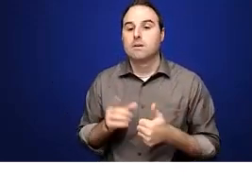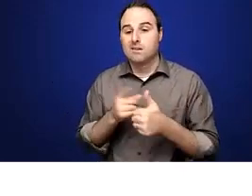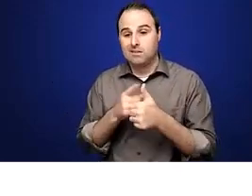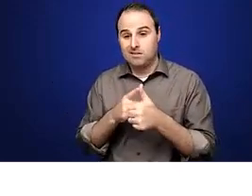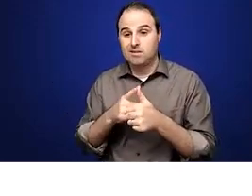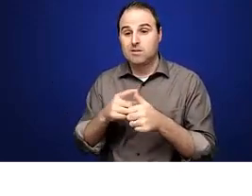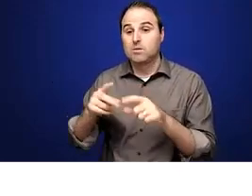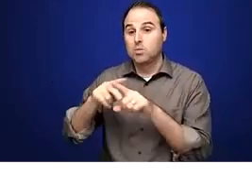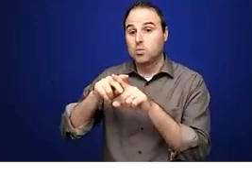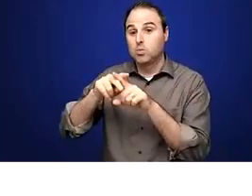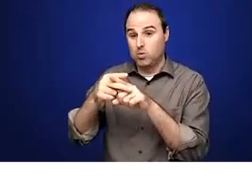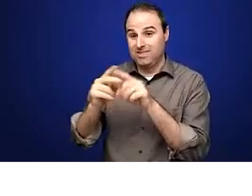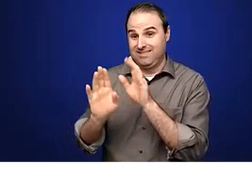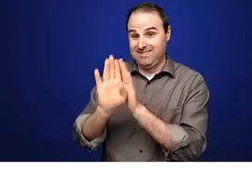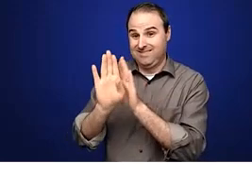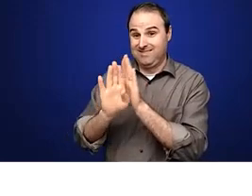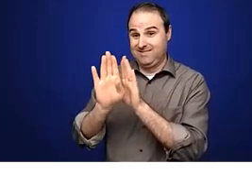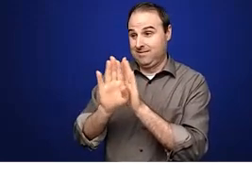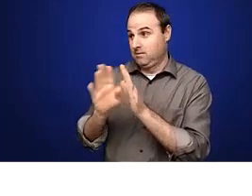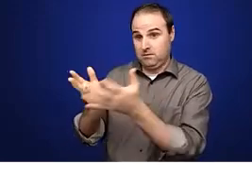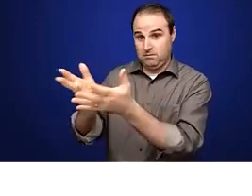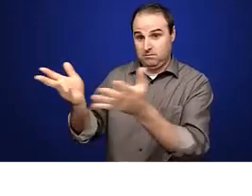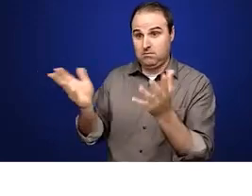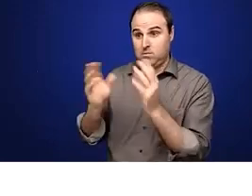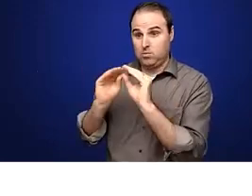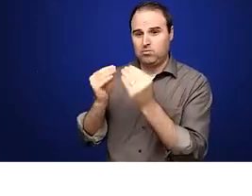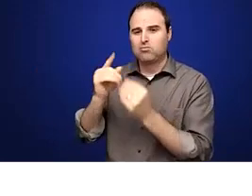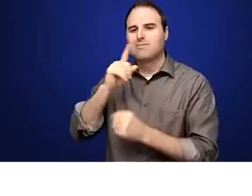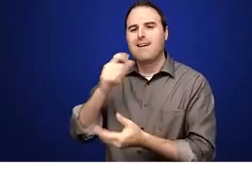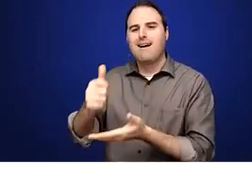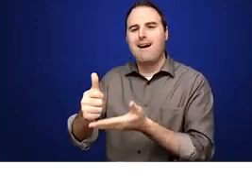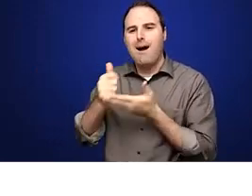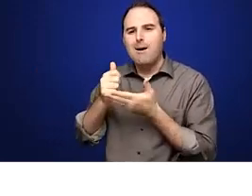these partner organizations really helped us recruit study participants,